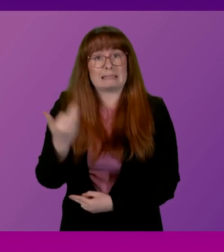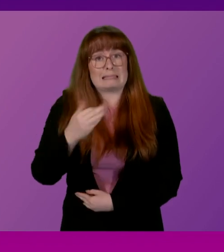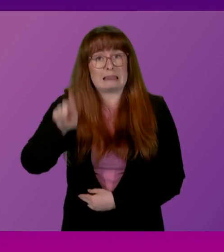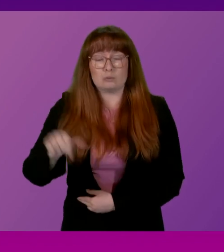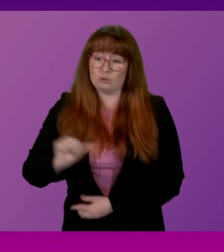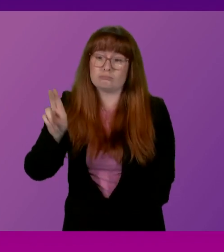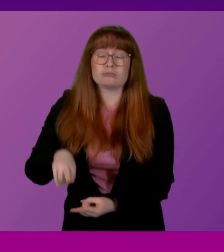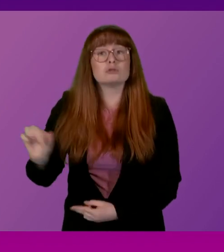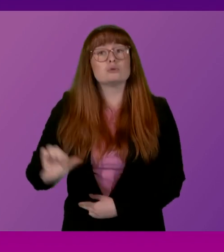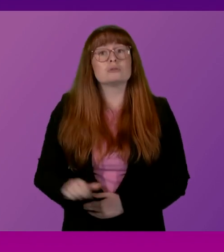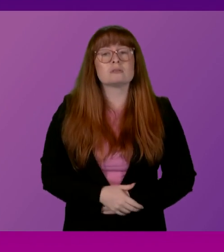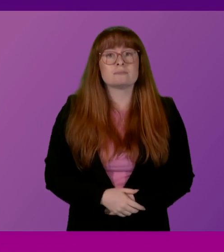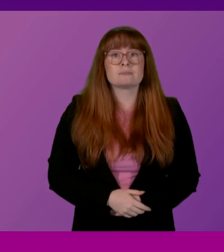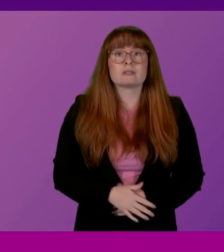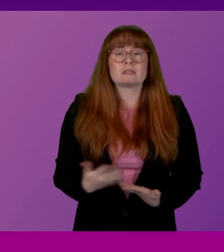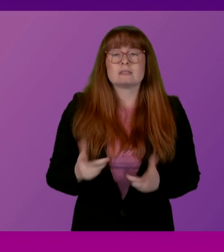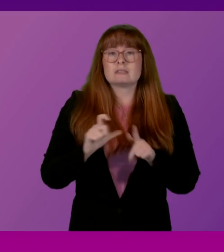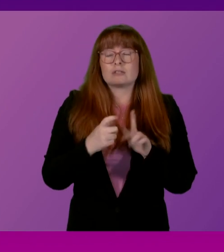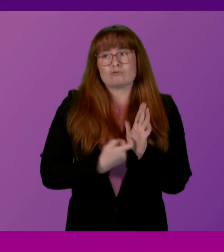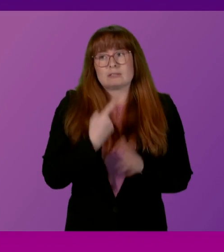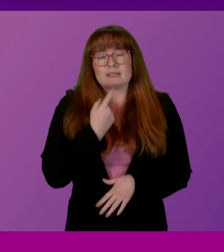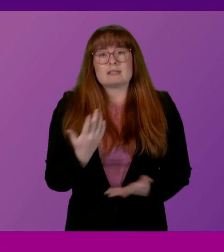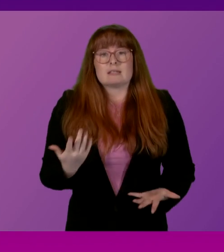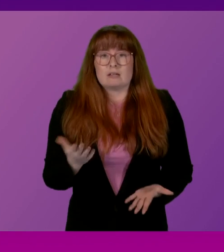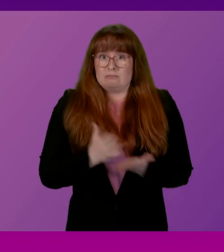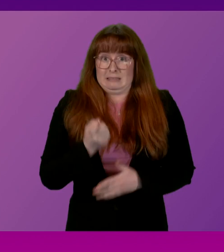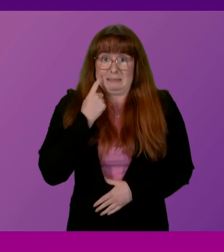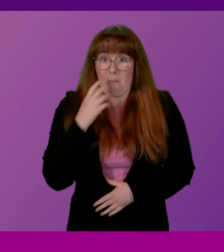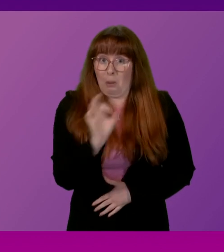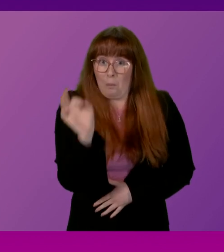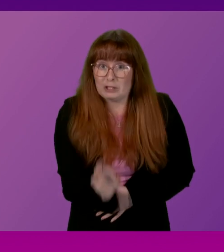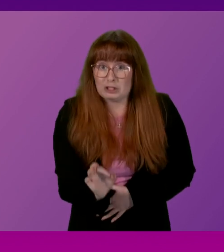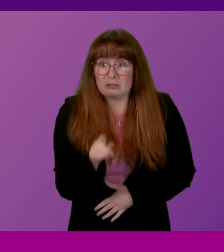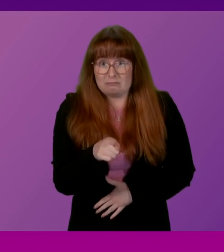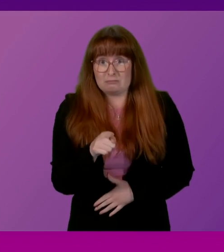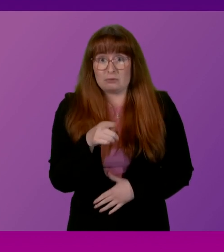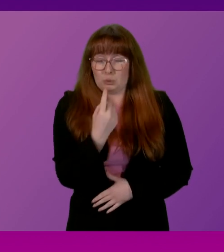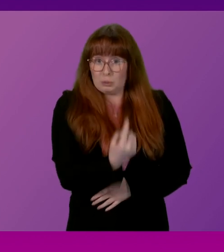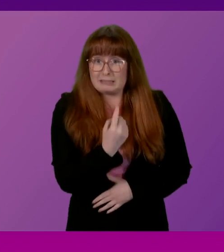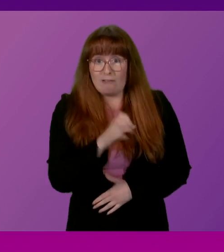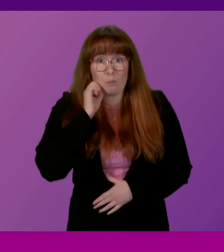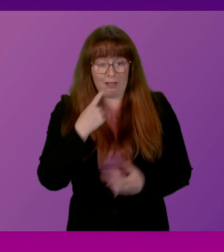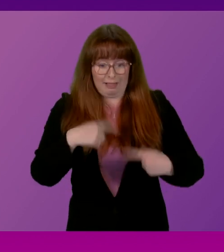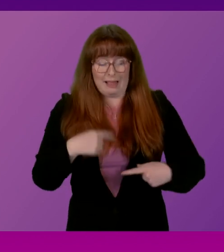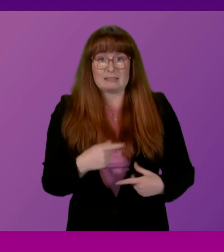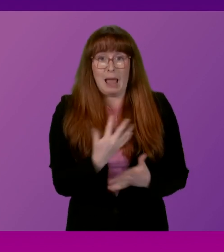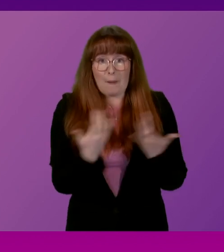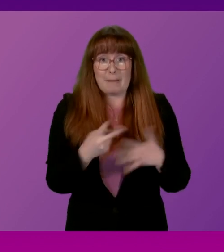It was a very simple question. How low will Humza Yousaf let the police officer numbers fall in Scotland?